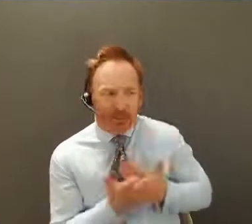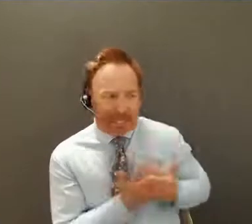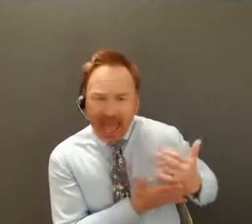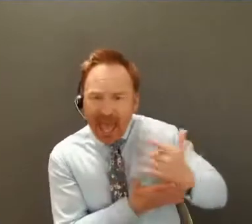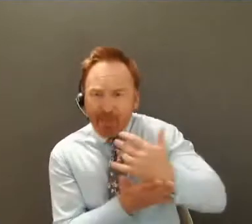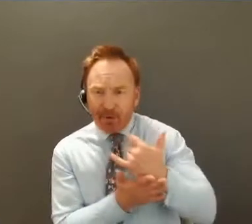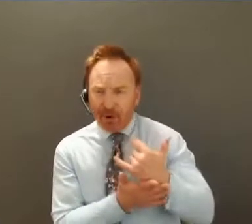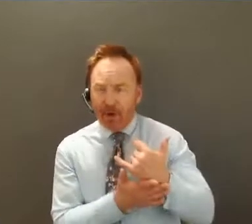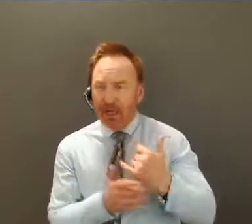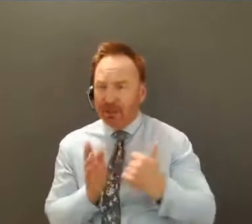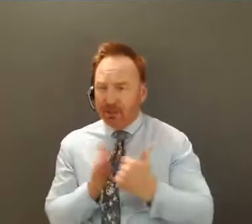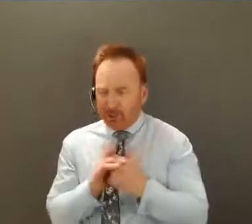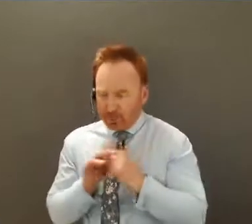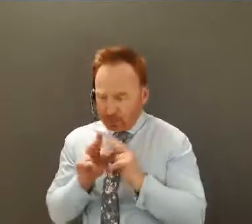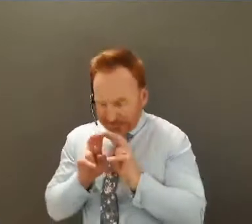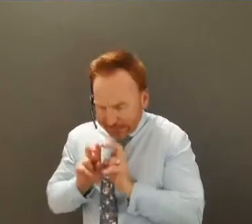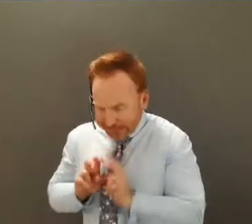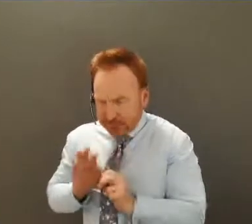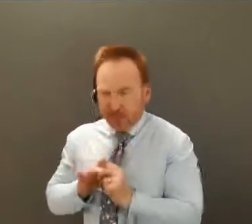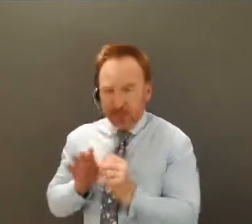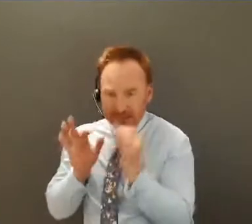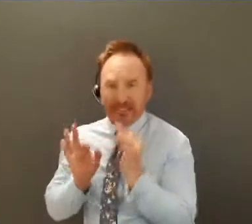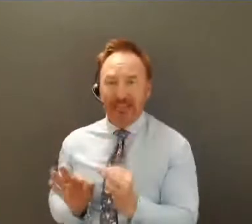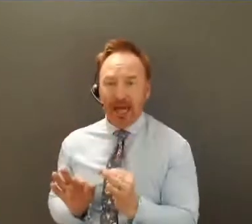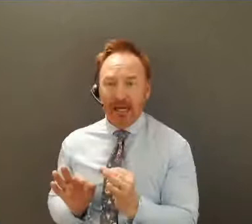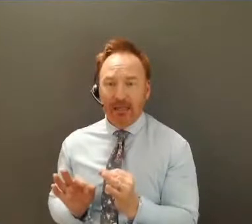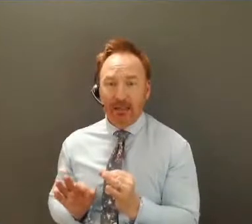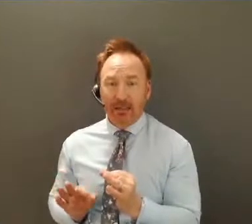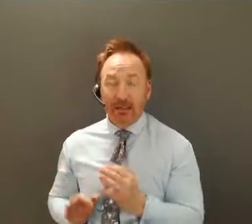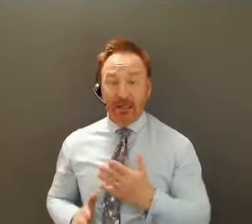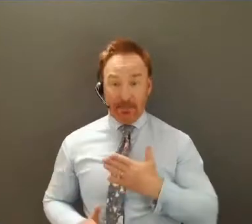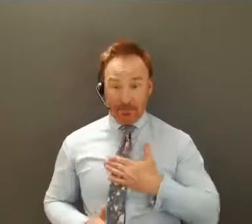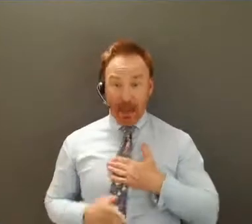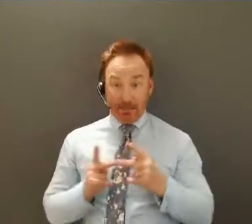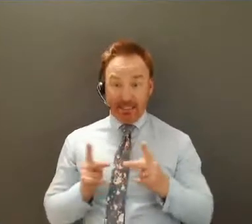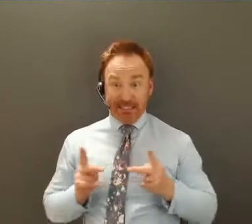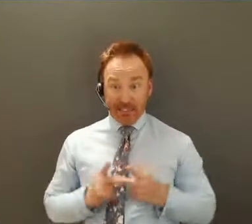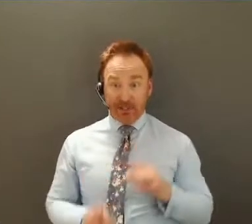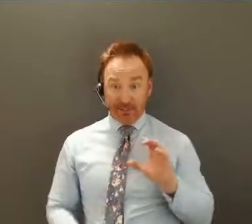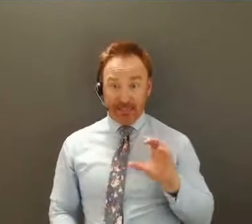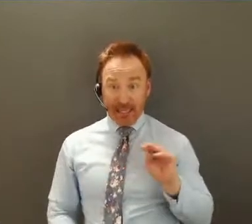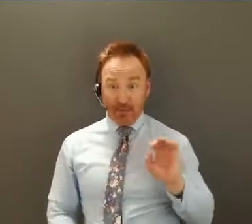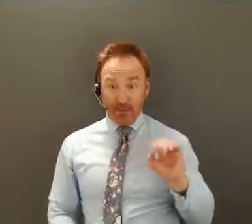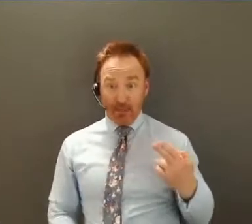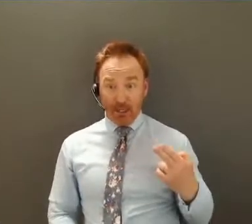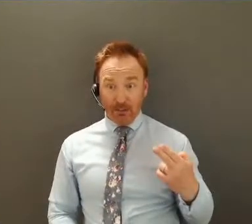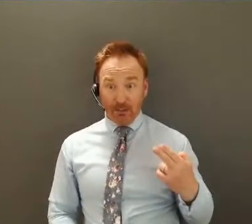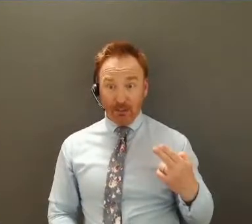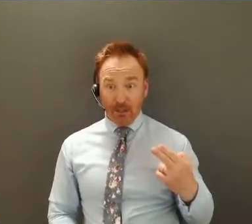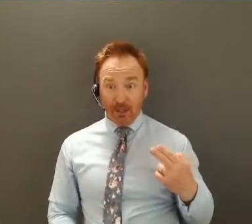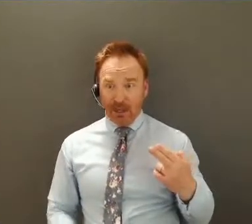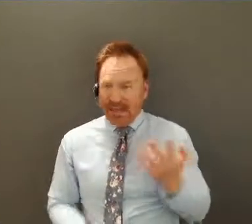mental health and the ramifications of an outbreak.